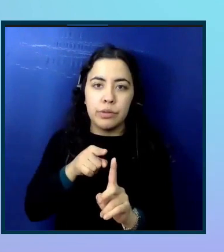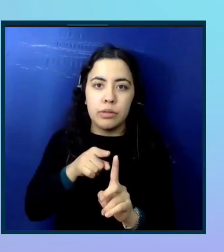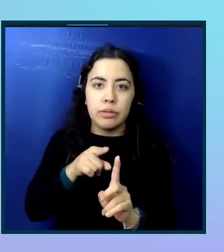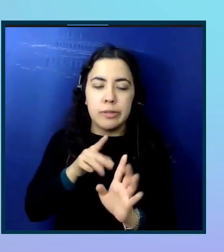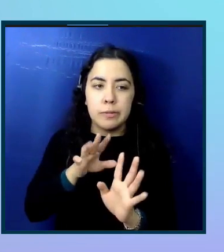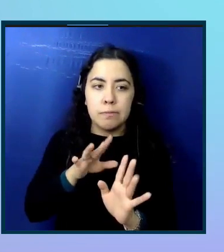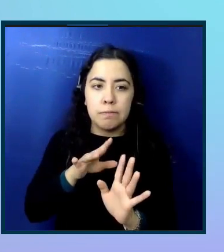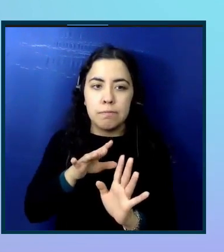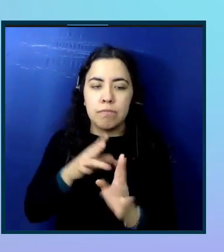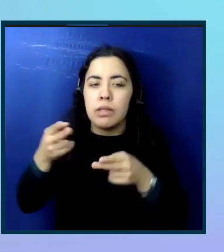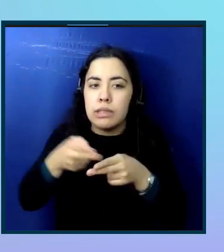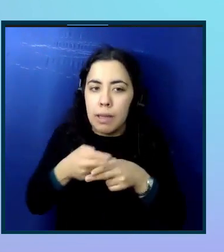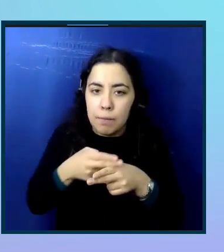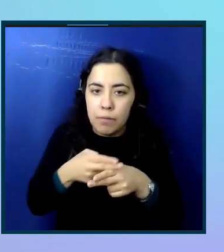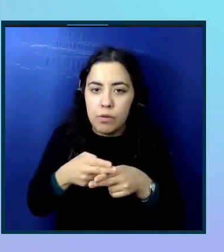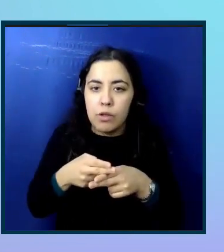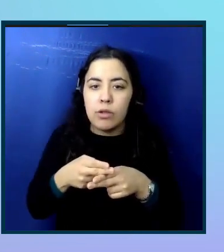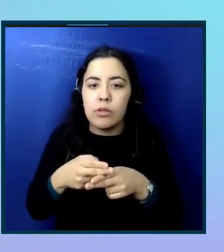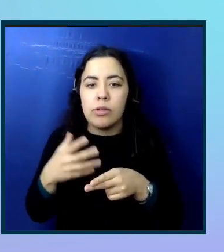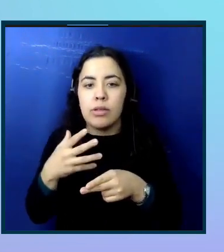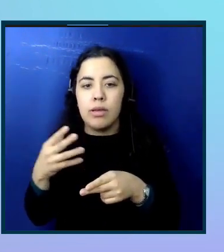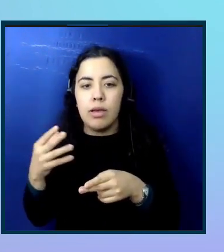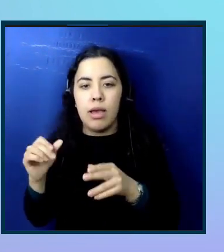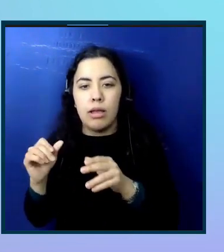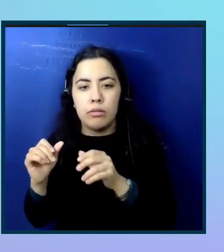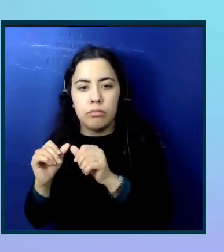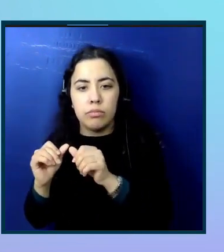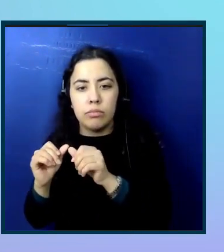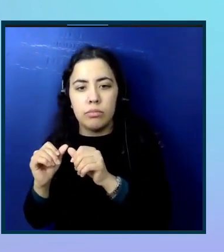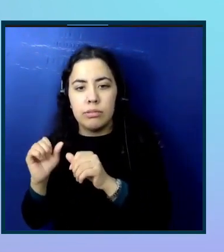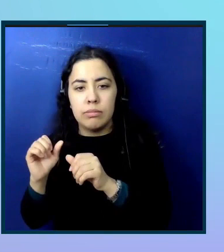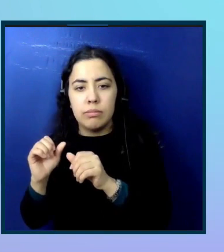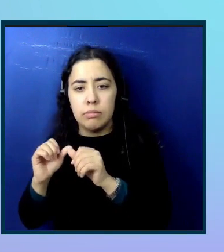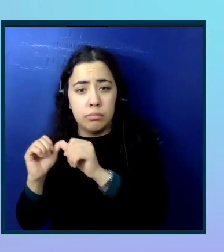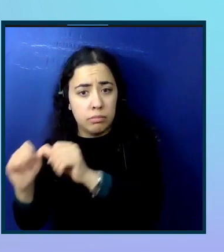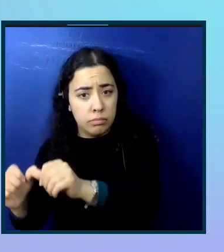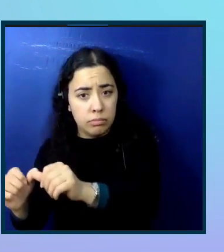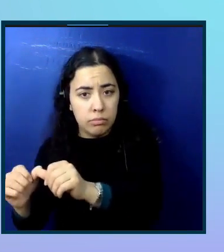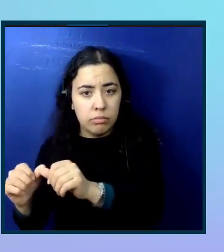temporary, and situational. And I use that one, to describe to my students,